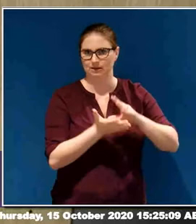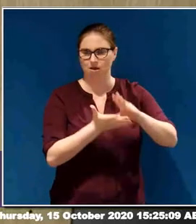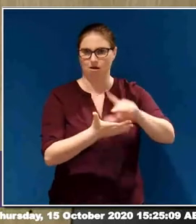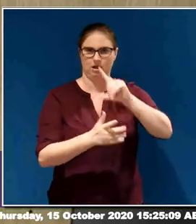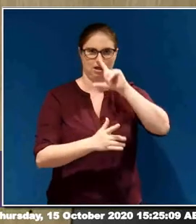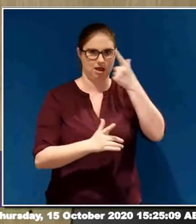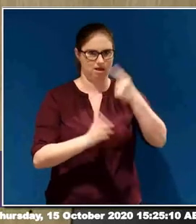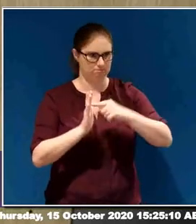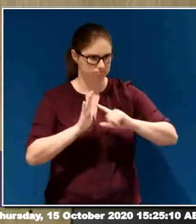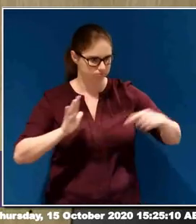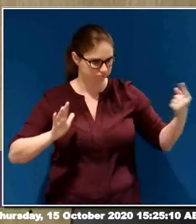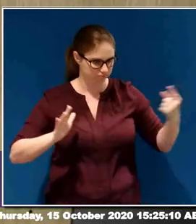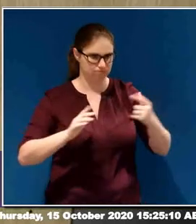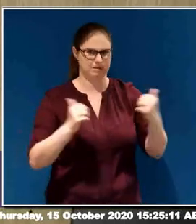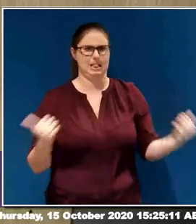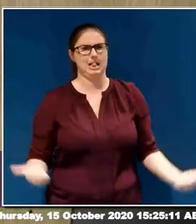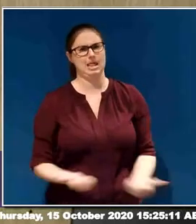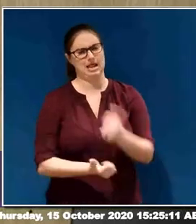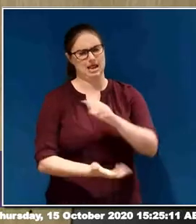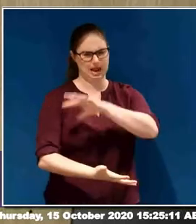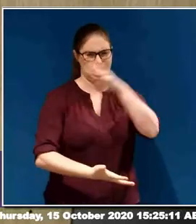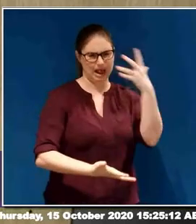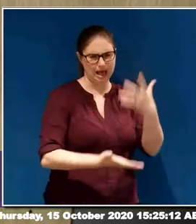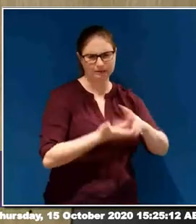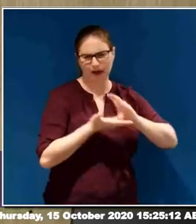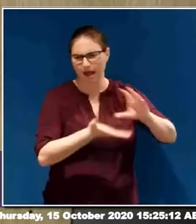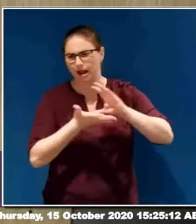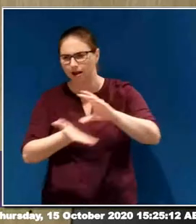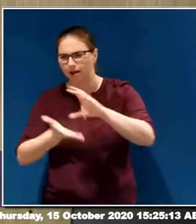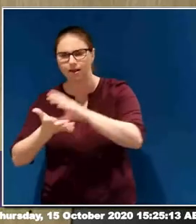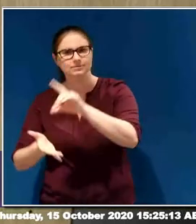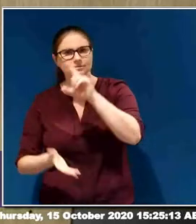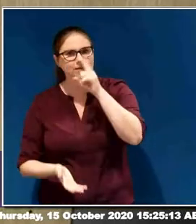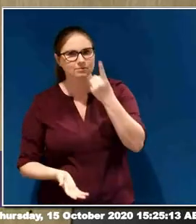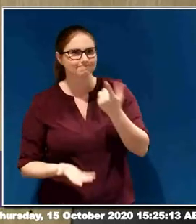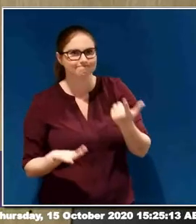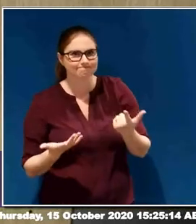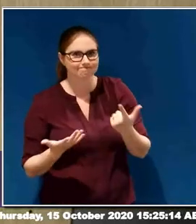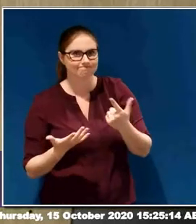We can't bankrupt our education system or our governments.